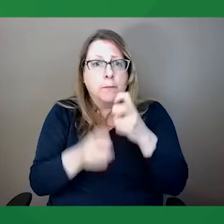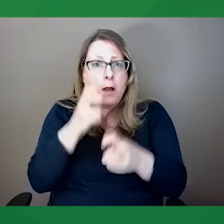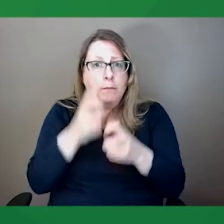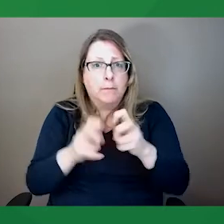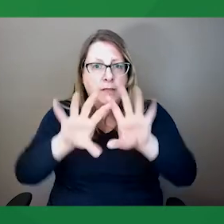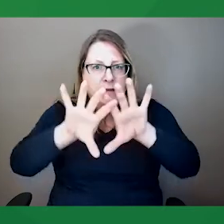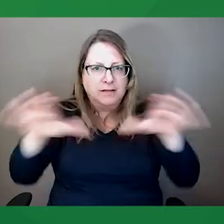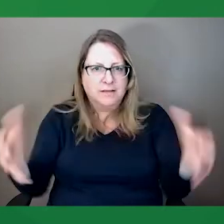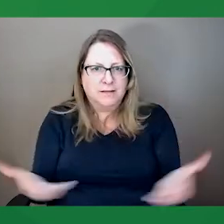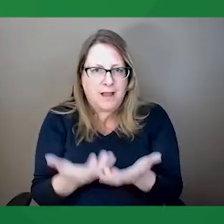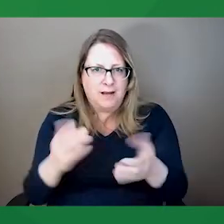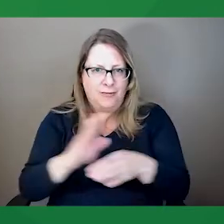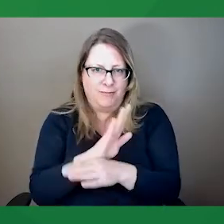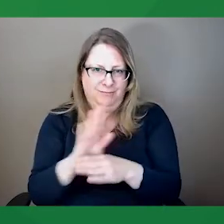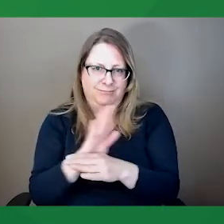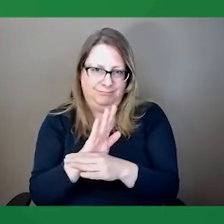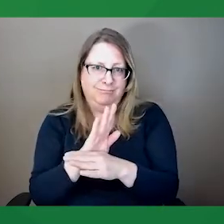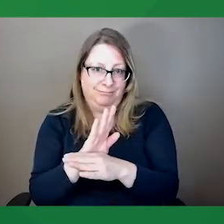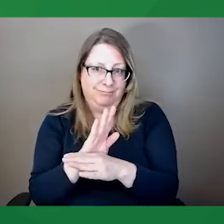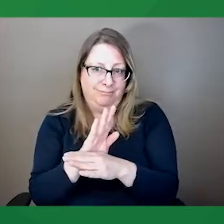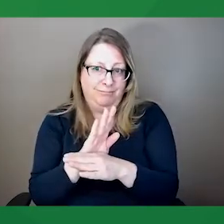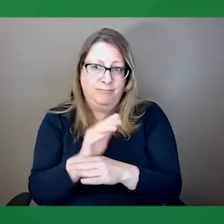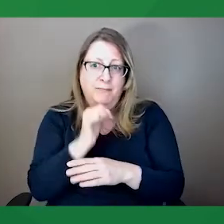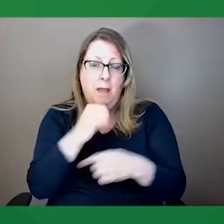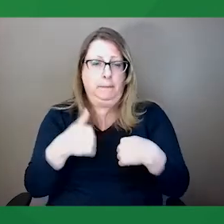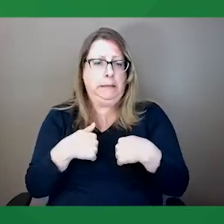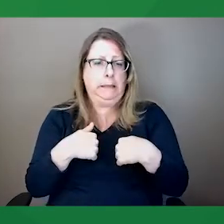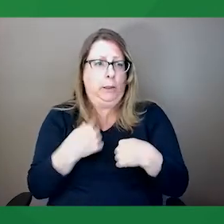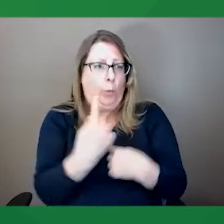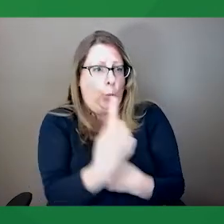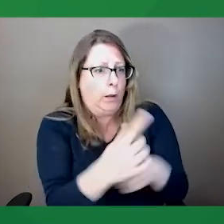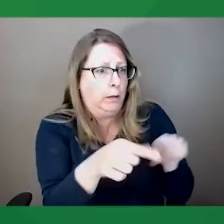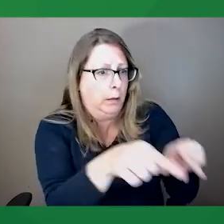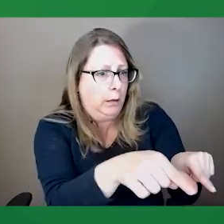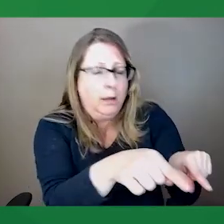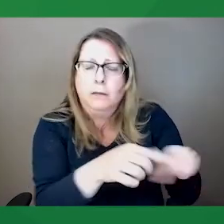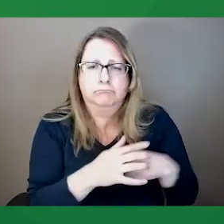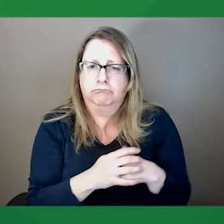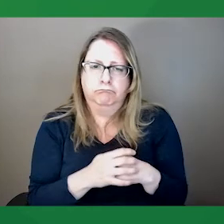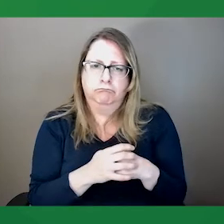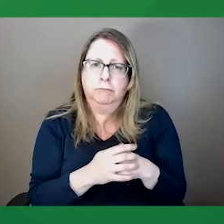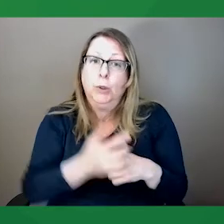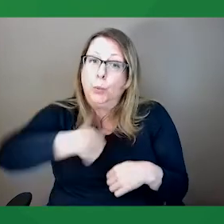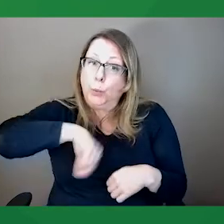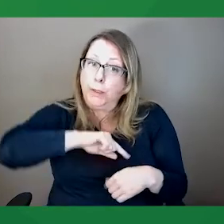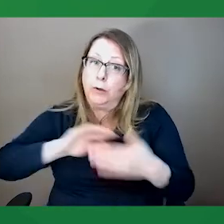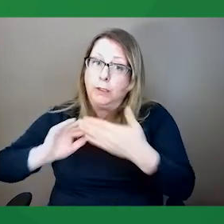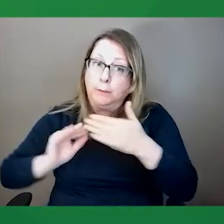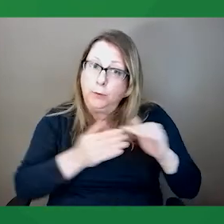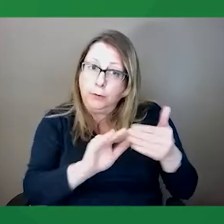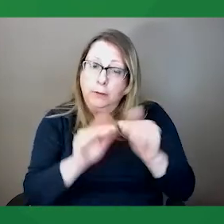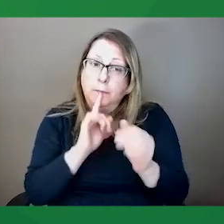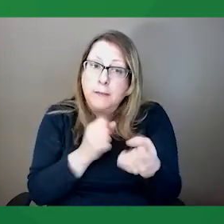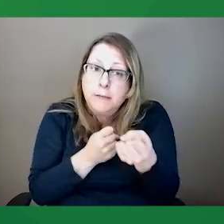And this is an entire company problem. It's not just one person, two person. It's not at the accessibility's me problem.